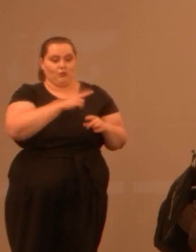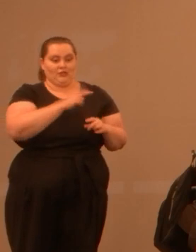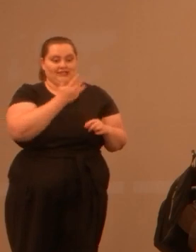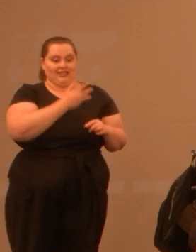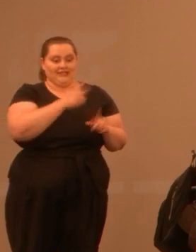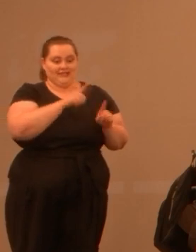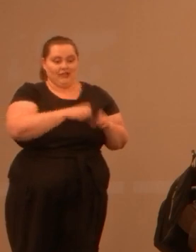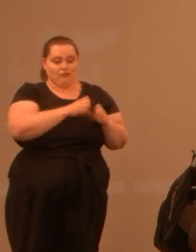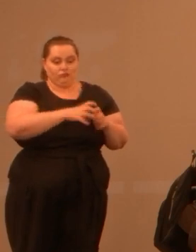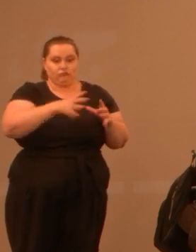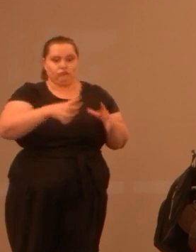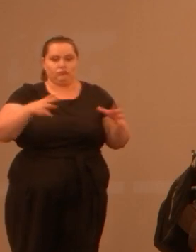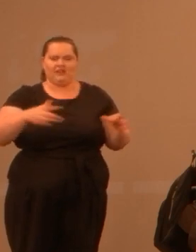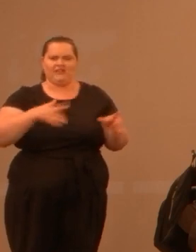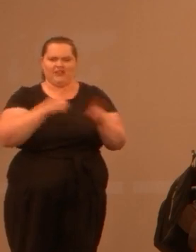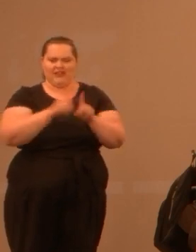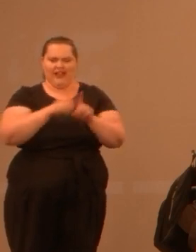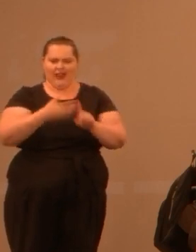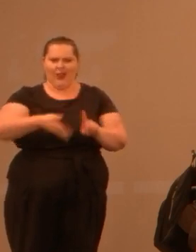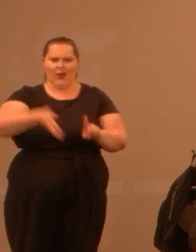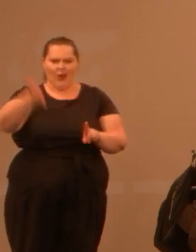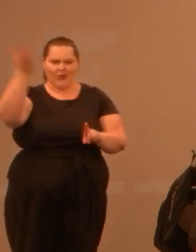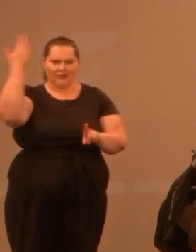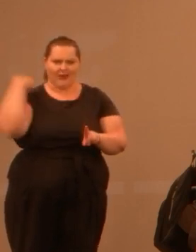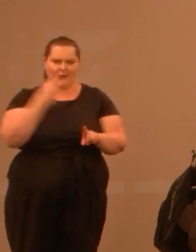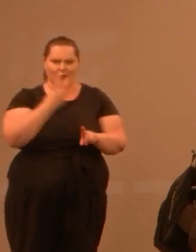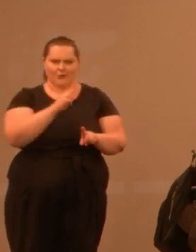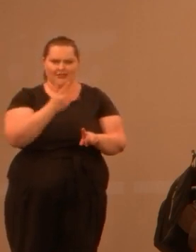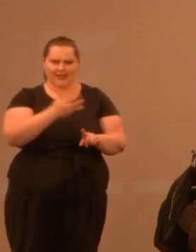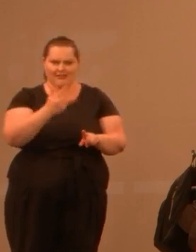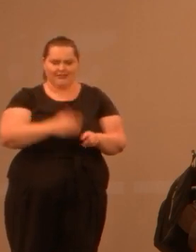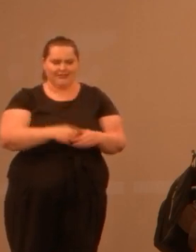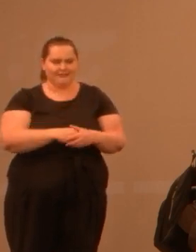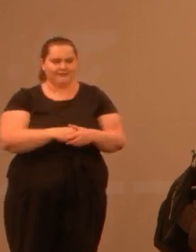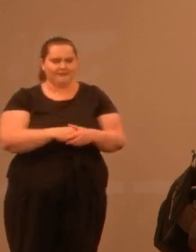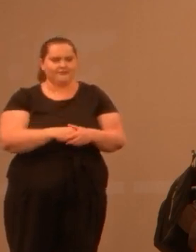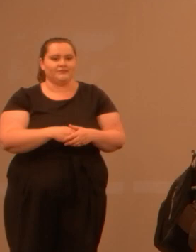Seems a long time ago 2019. And as a Minister for Disability Services,